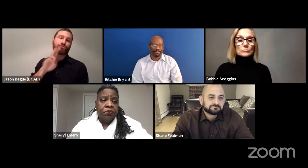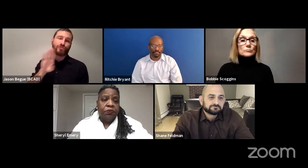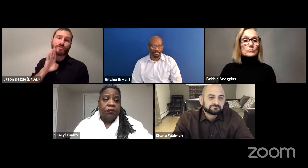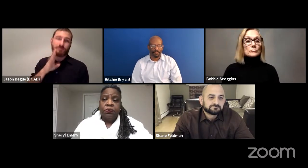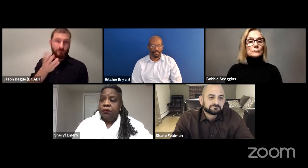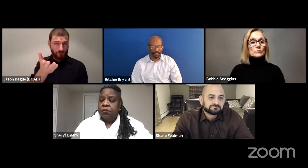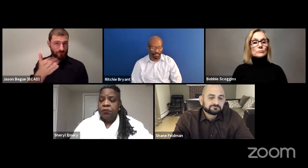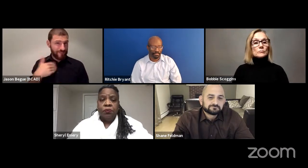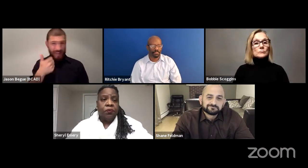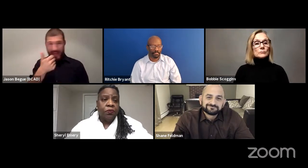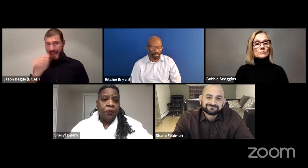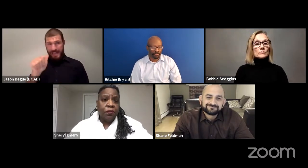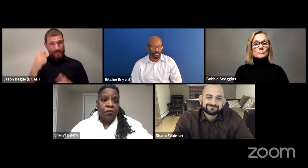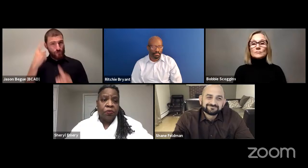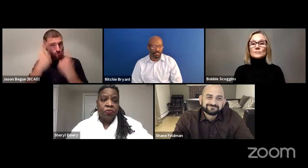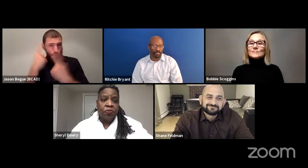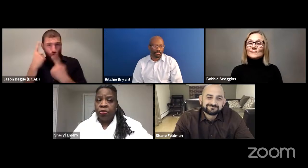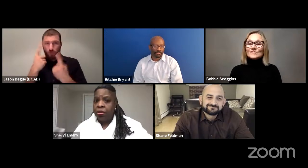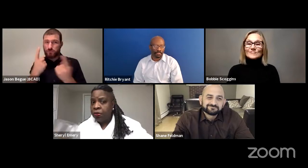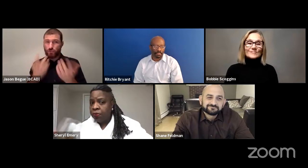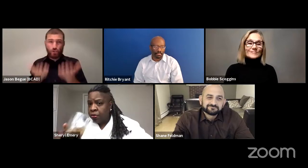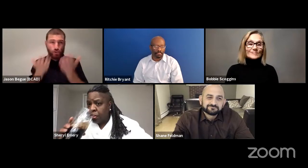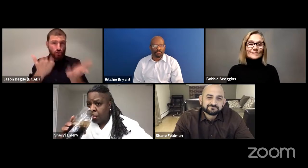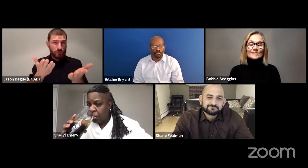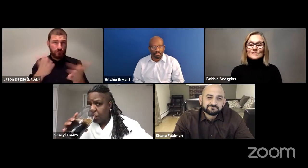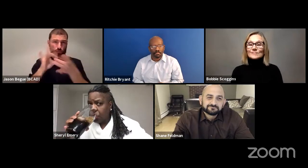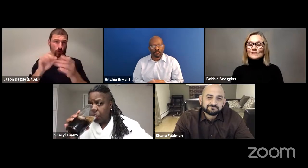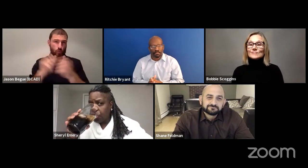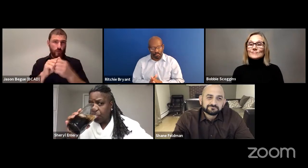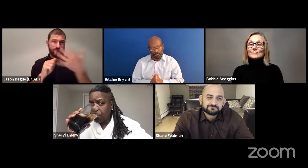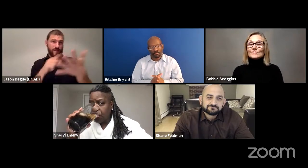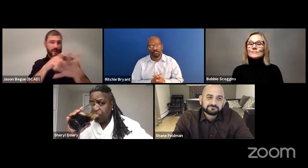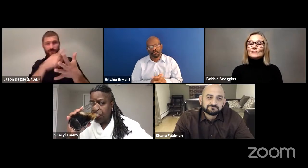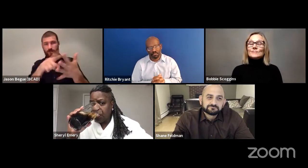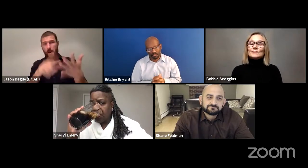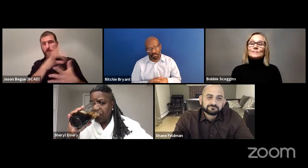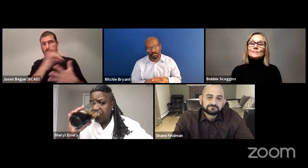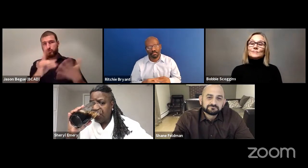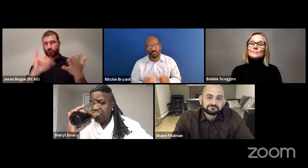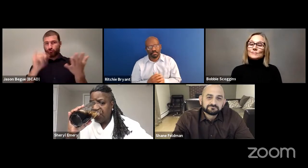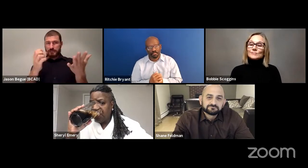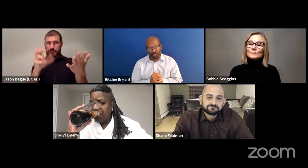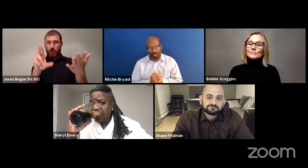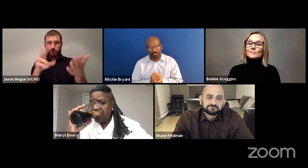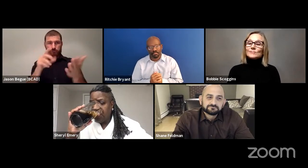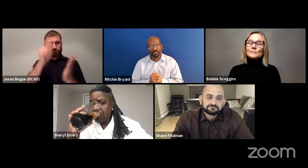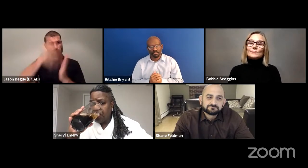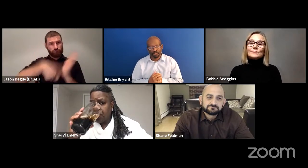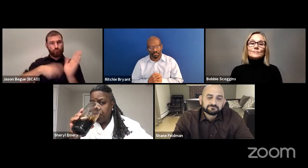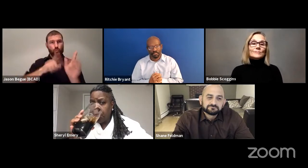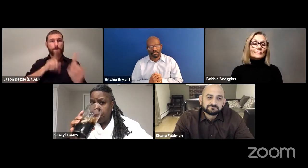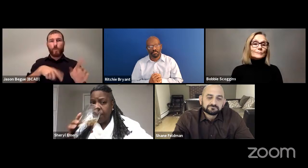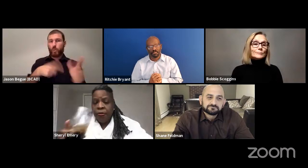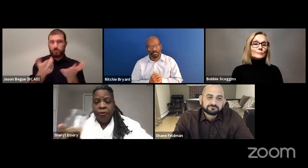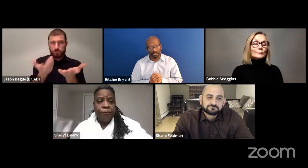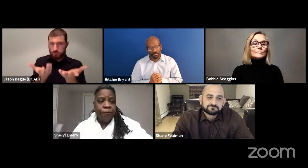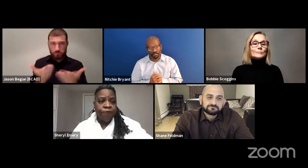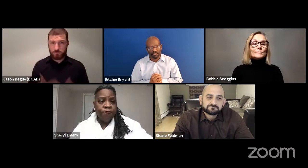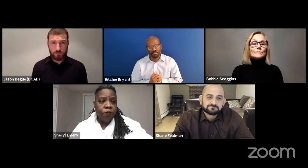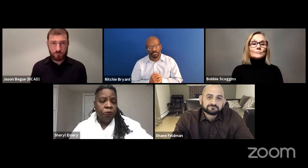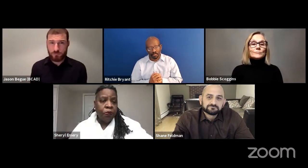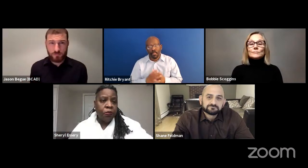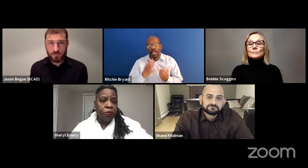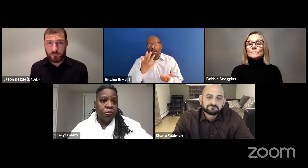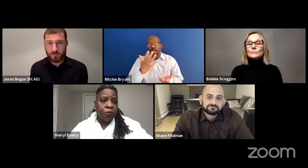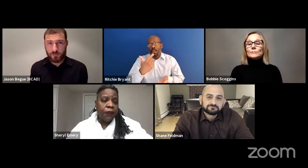Ritchie, do you have any suggestions from the five possible options from the JCR?